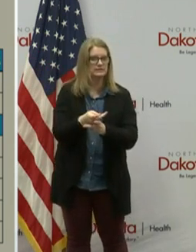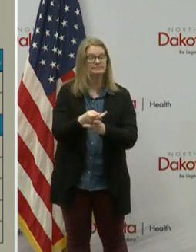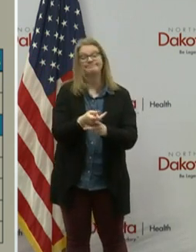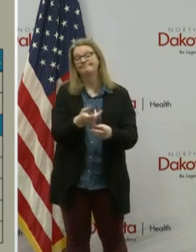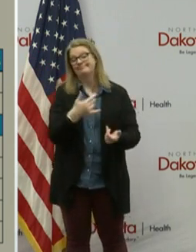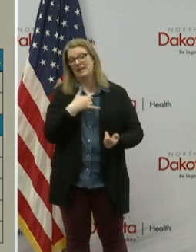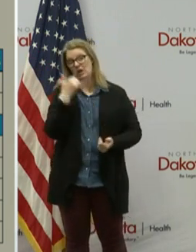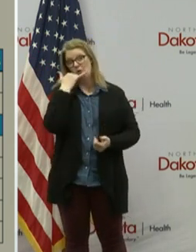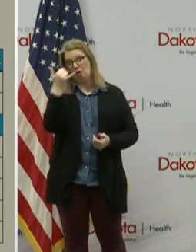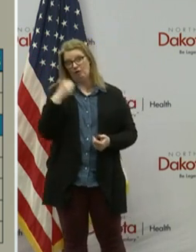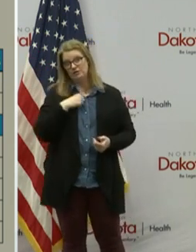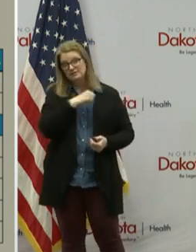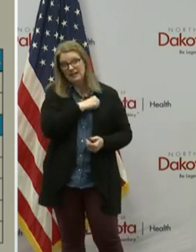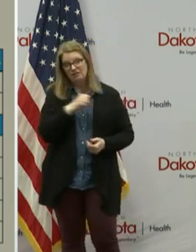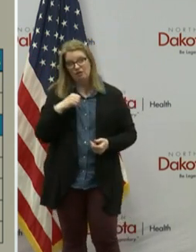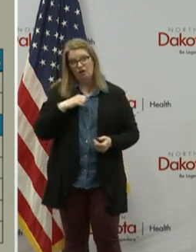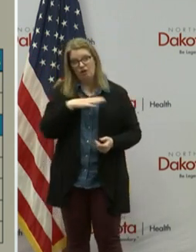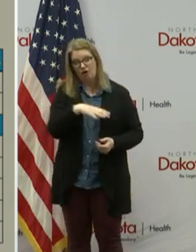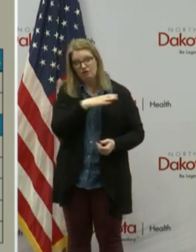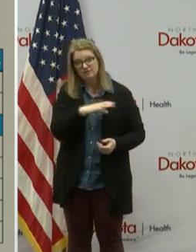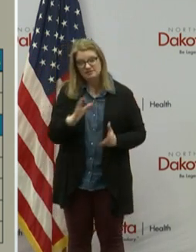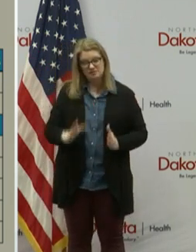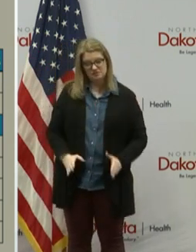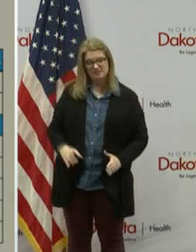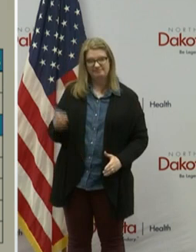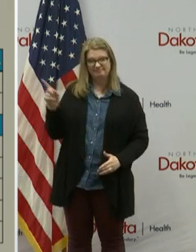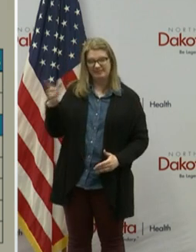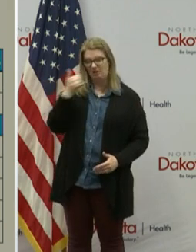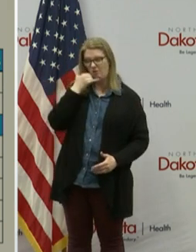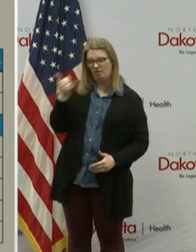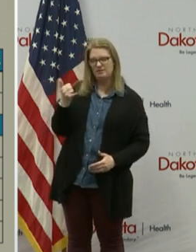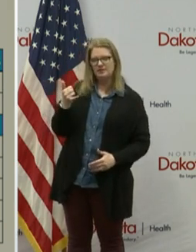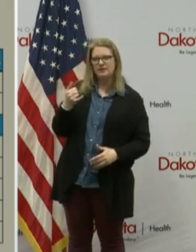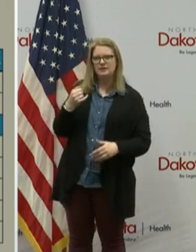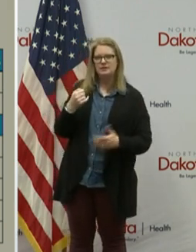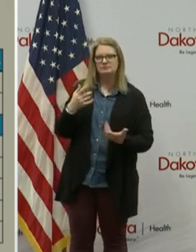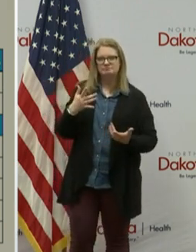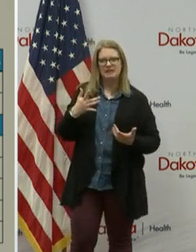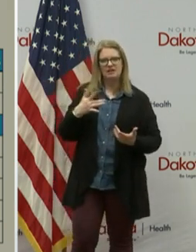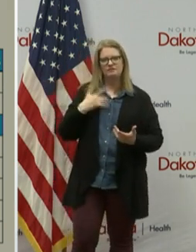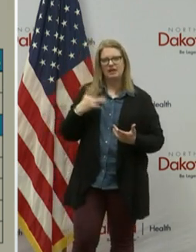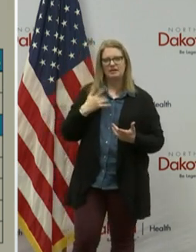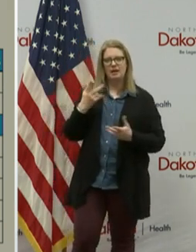OF ANOTHER $250 BILLION FOR THE FOR THE SBA LOANS. I WOULD TELL YOU TO CALL YOUR